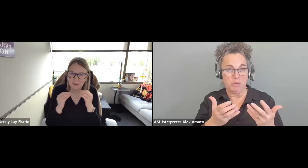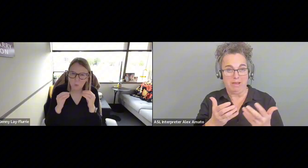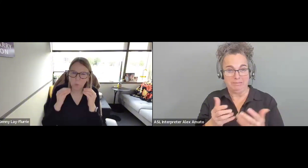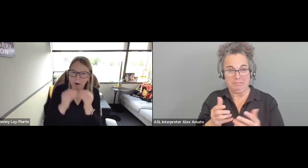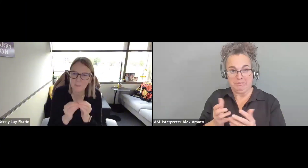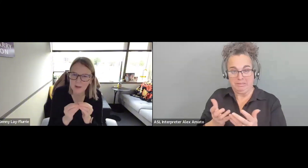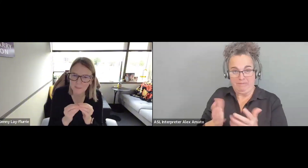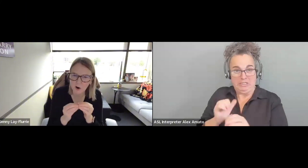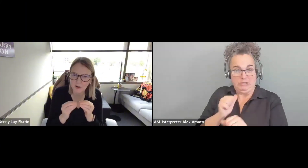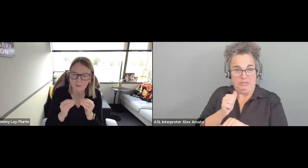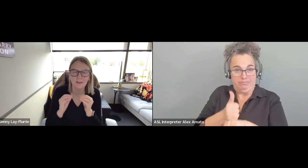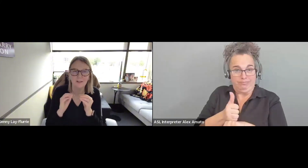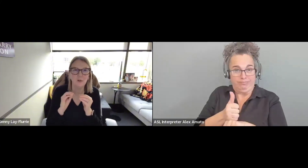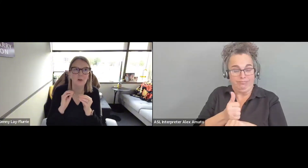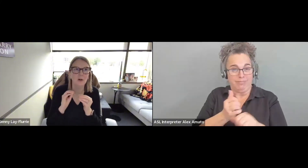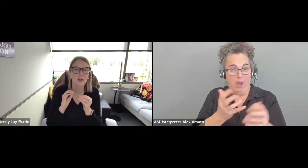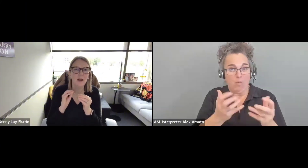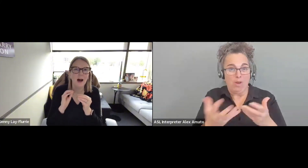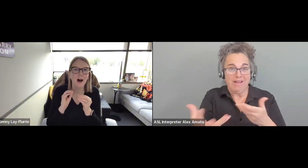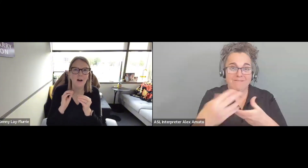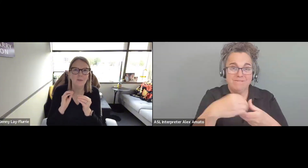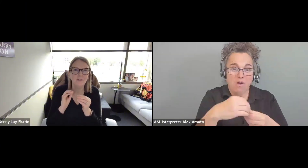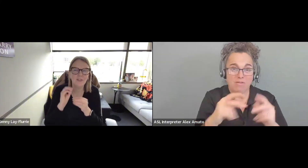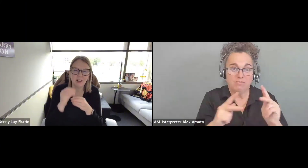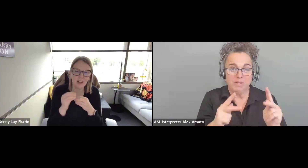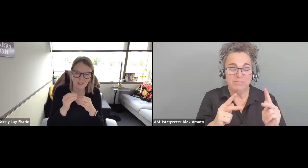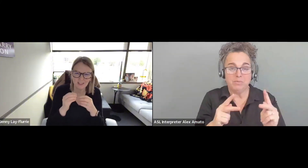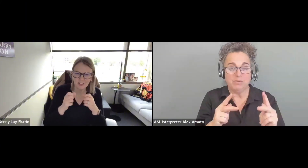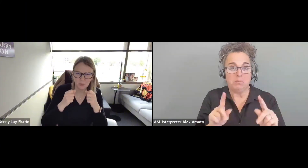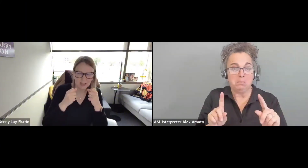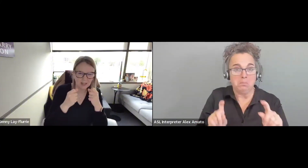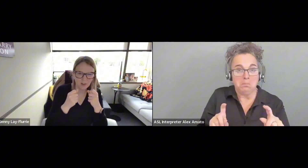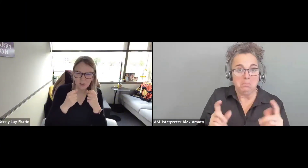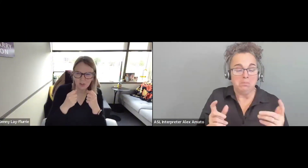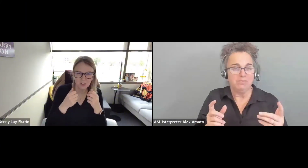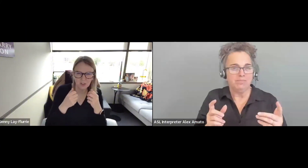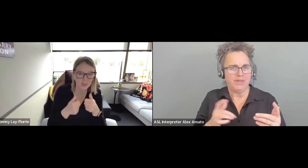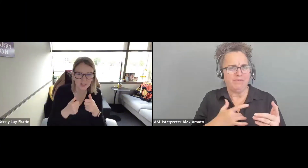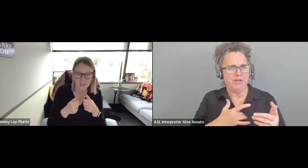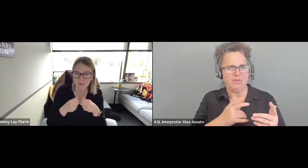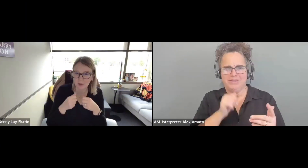make people wanna be a part of this or feel like this is a really, not just a good thing to do,